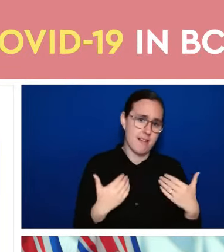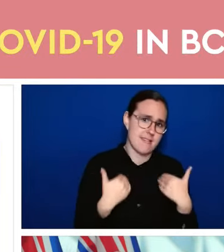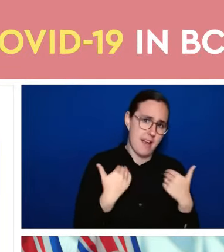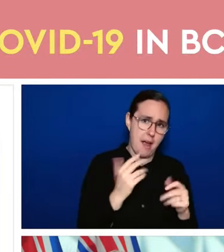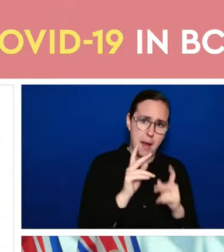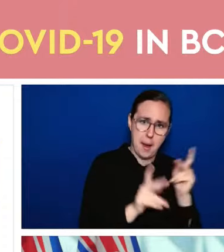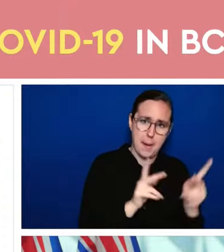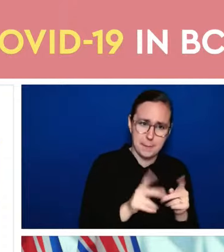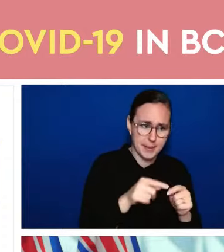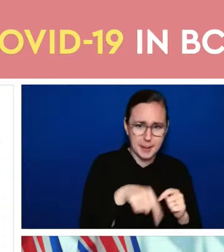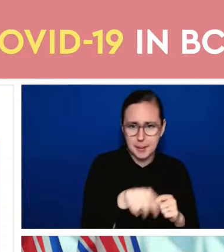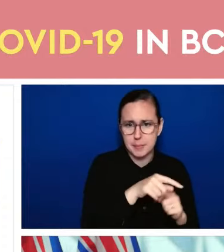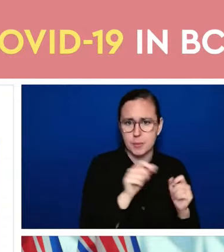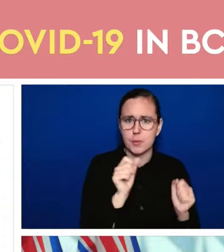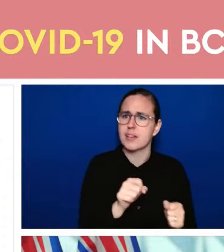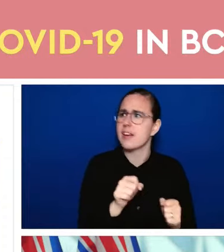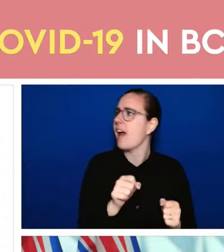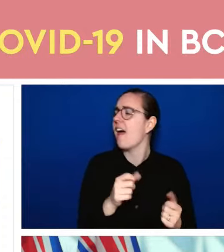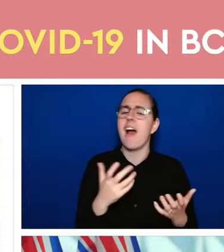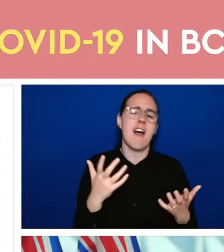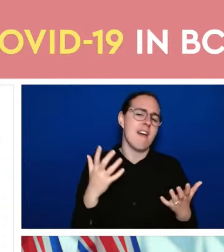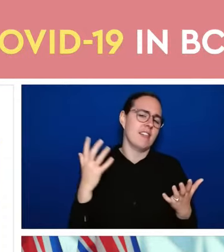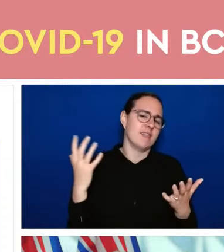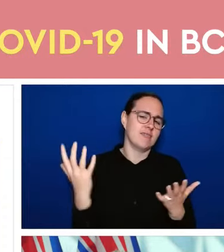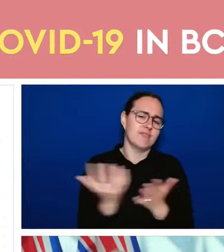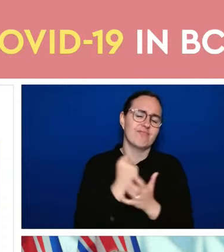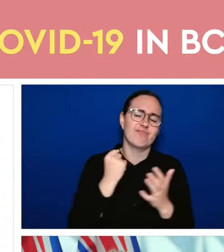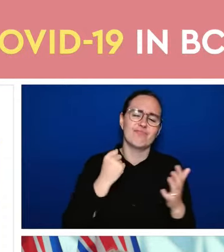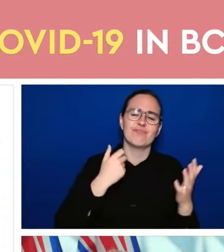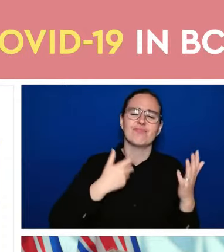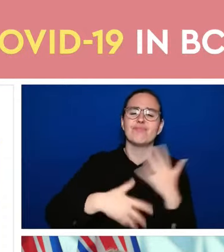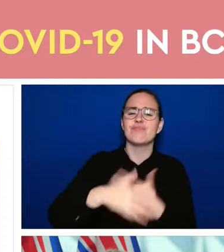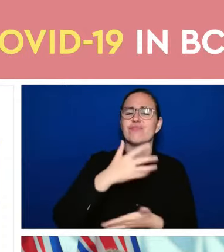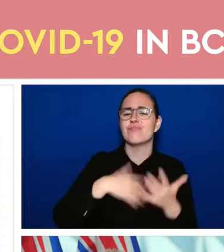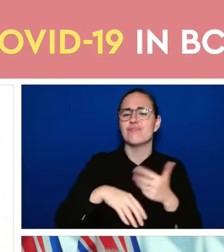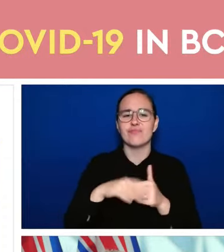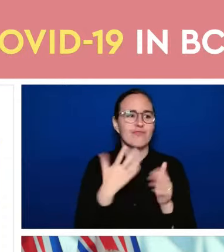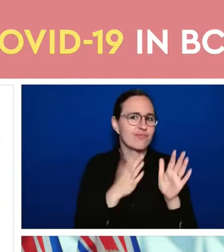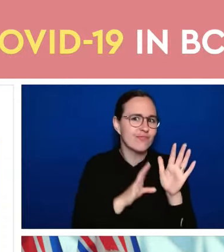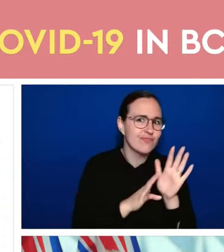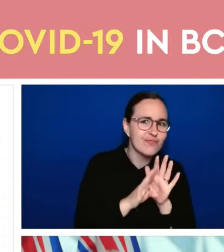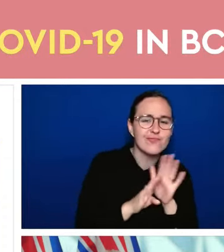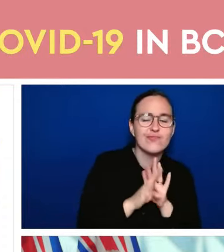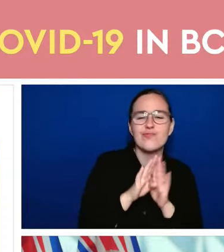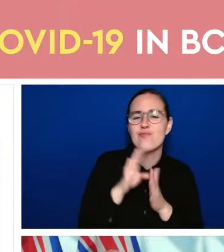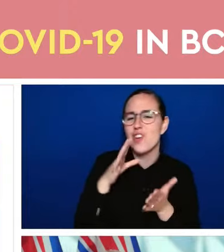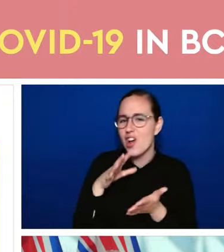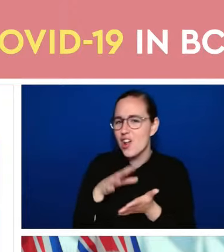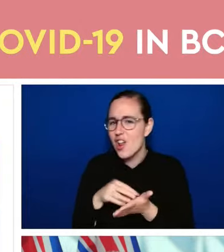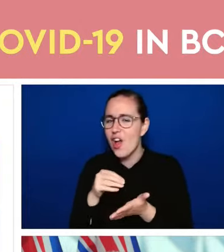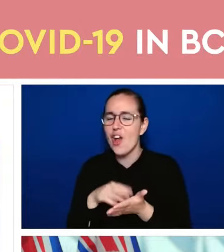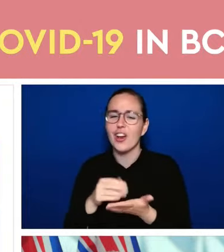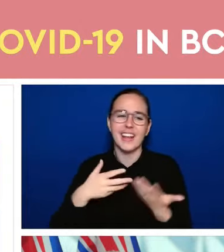in score in social situations and that we find the balance of